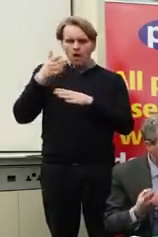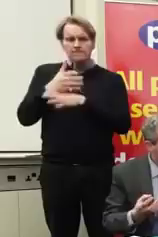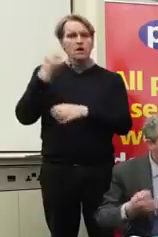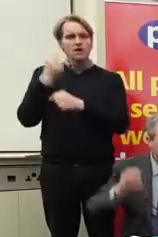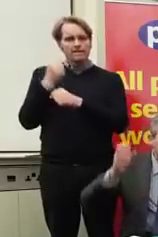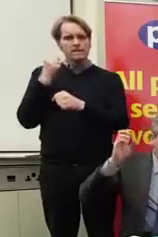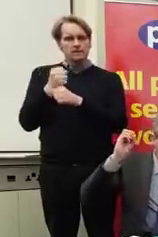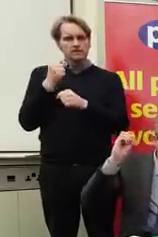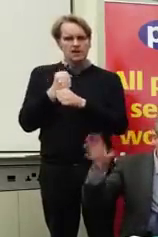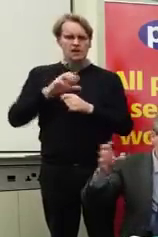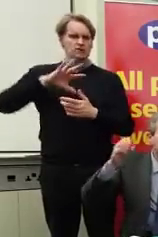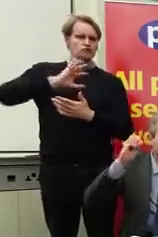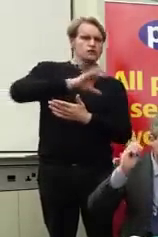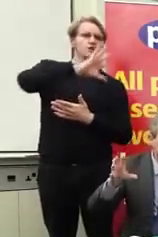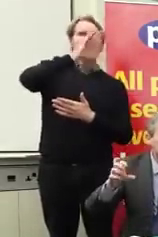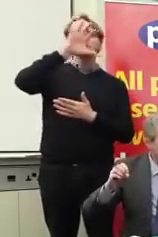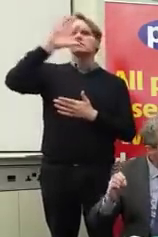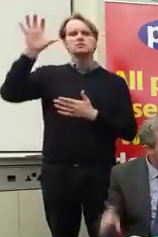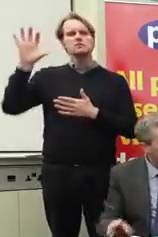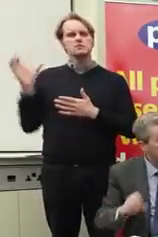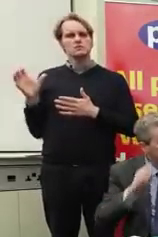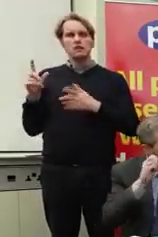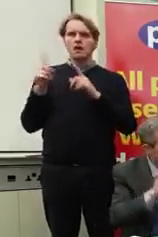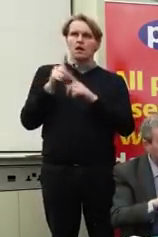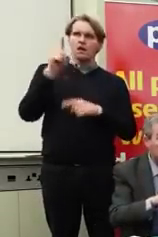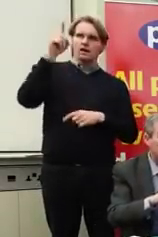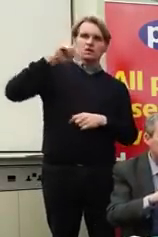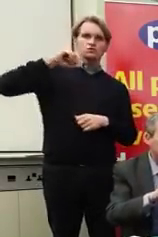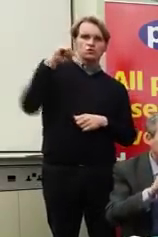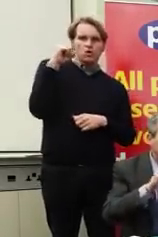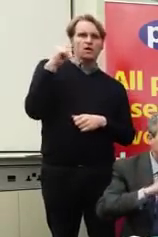presence in Scotland and northeast in South Wales in Devon and Cornwall and